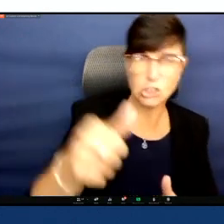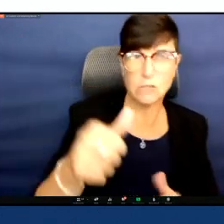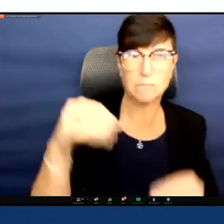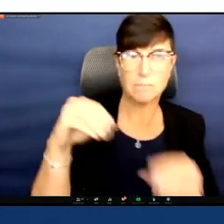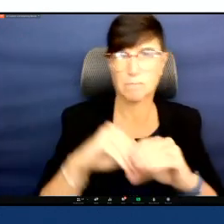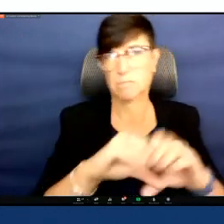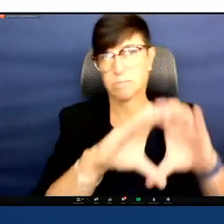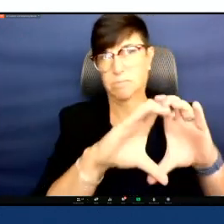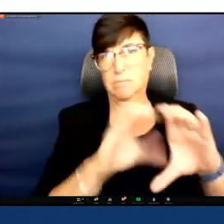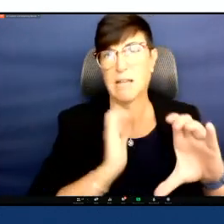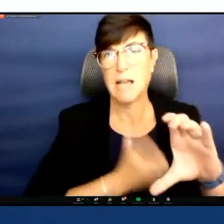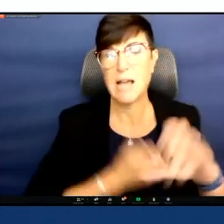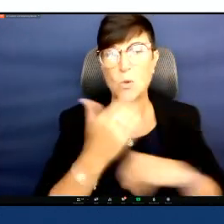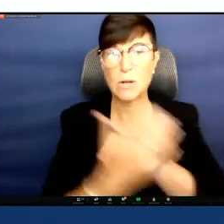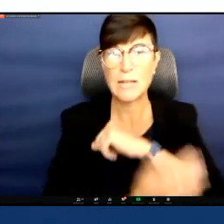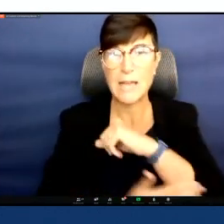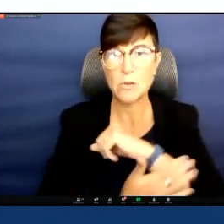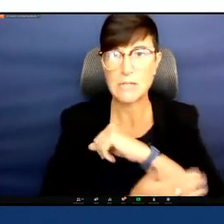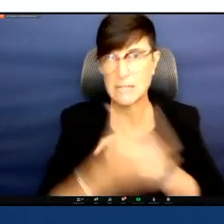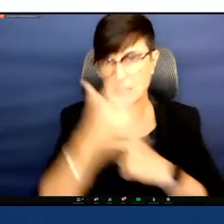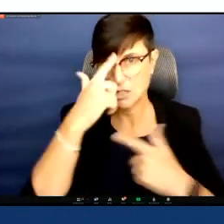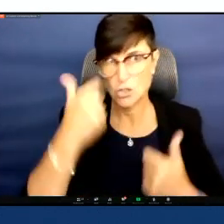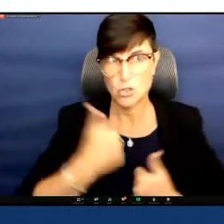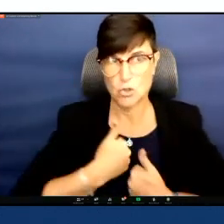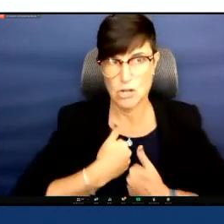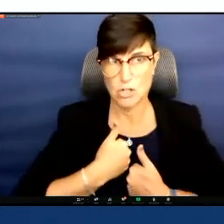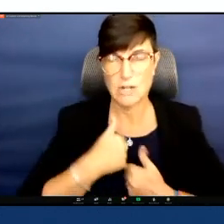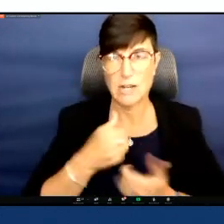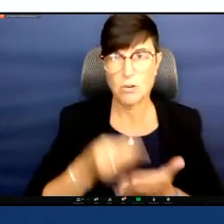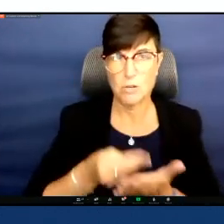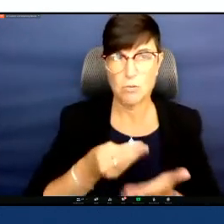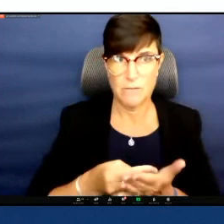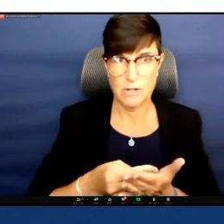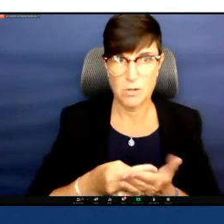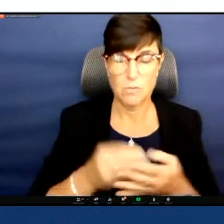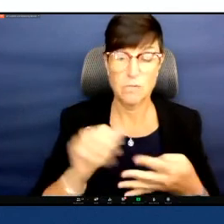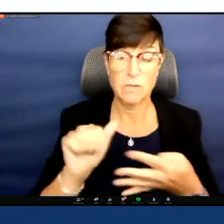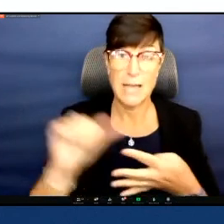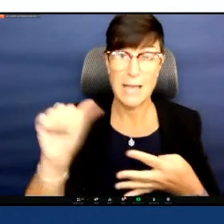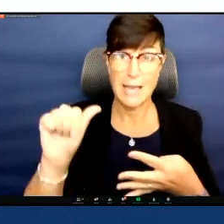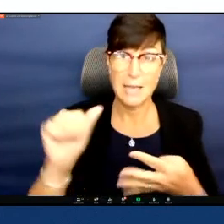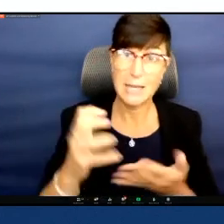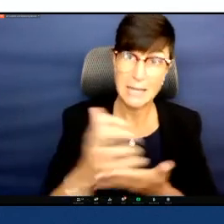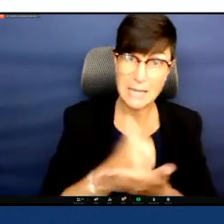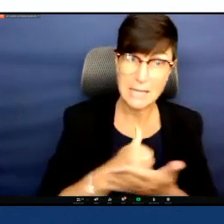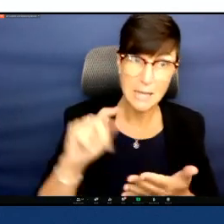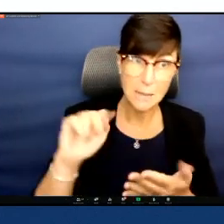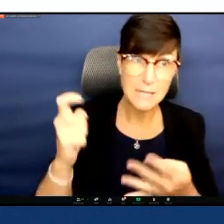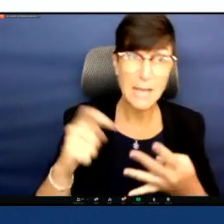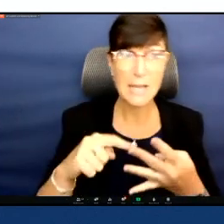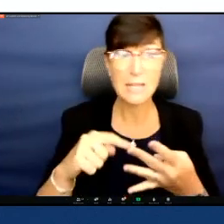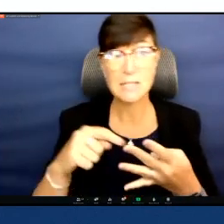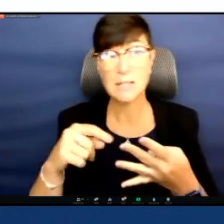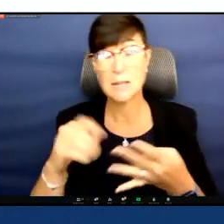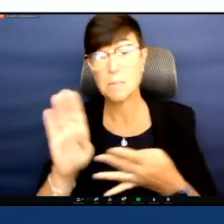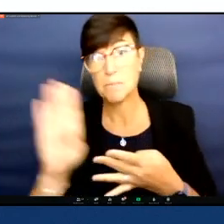Income taxes, sales taxes. Property taxes or none of the above?